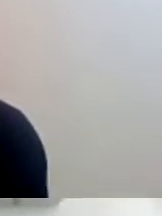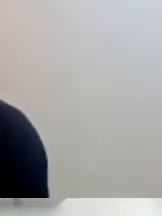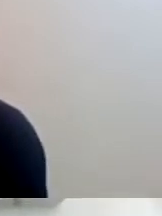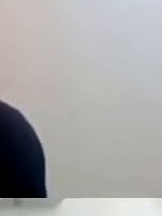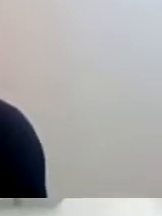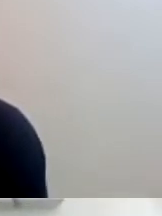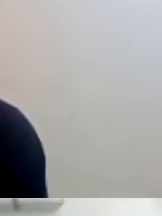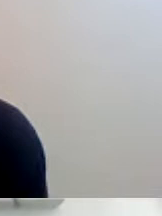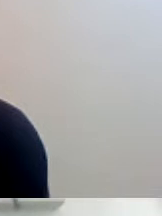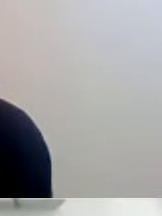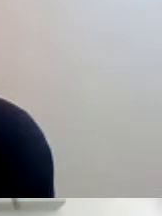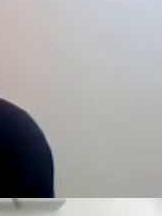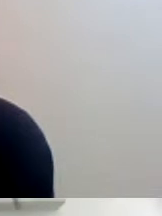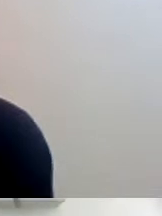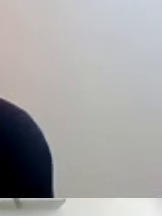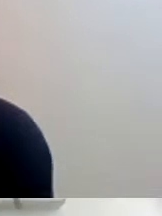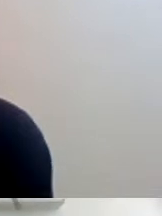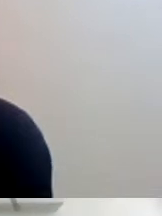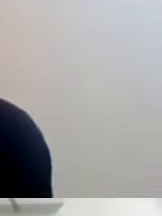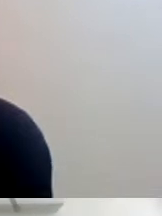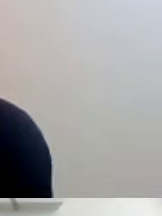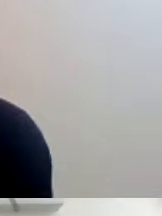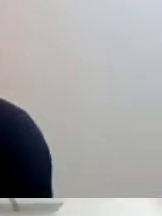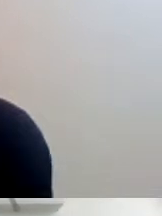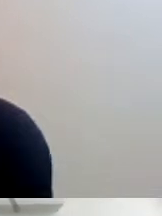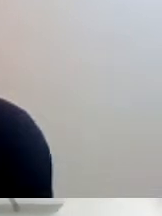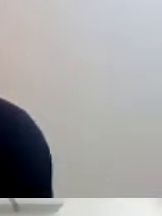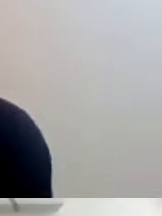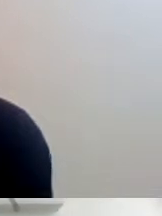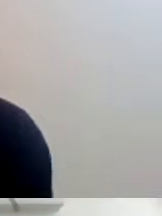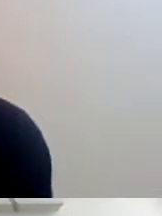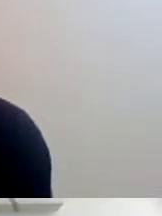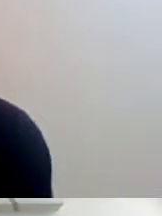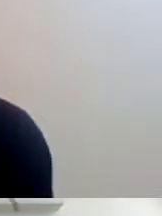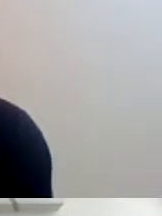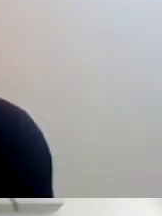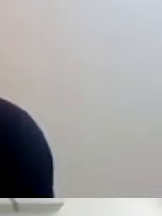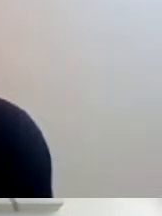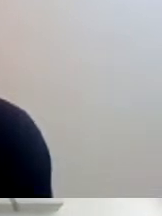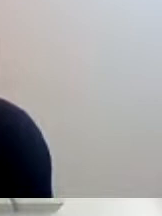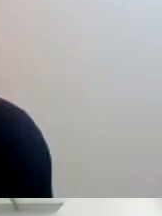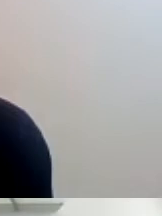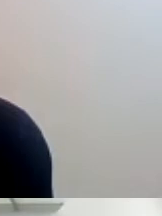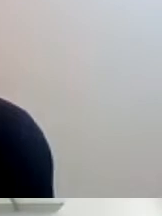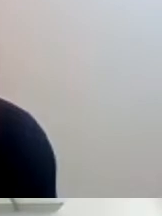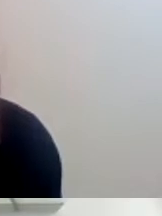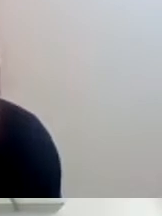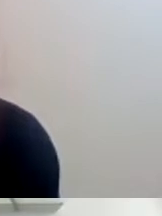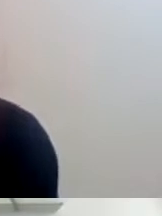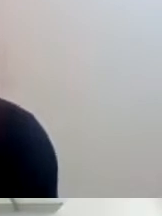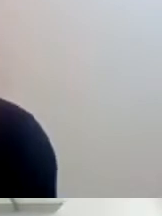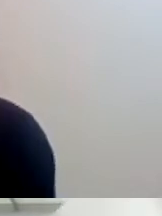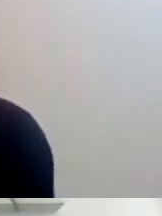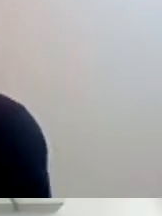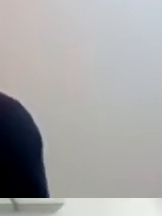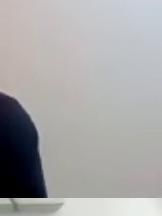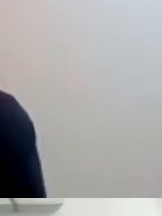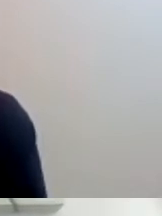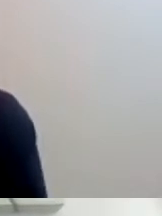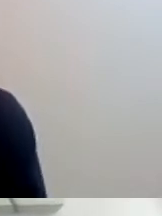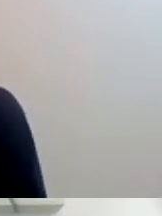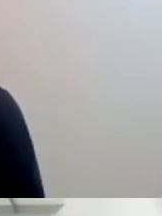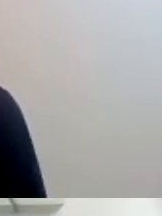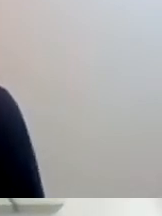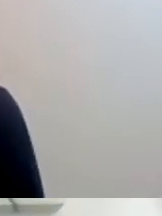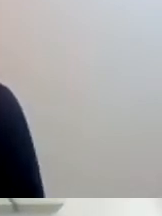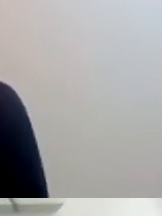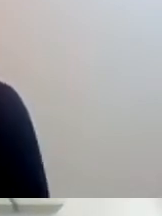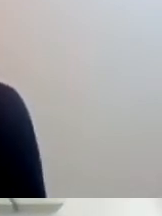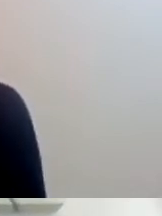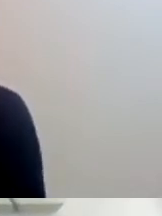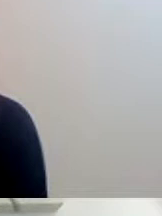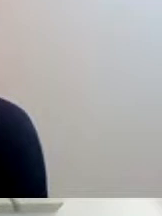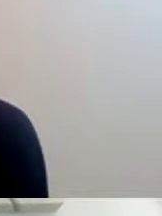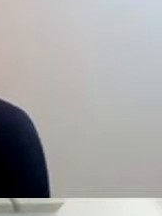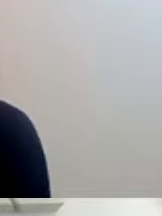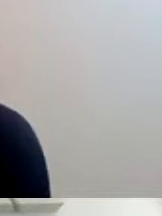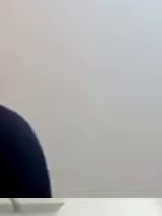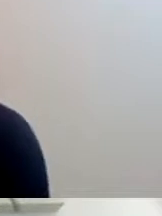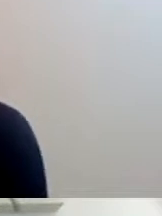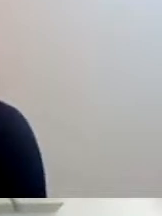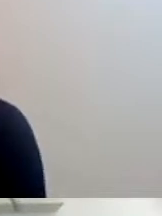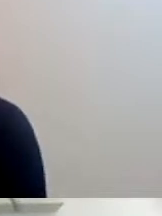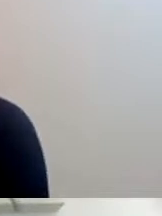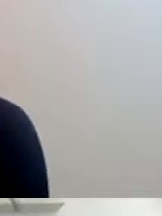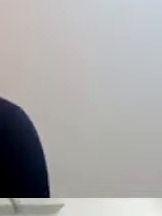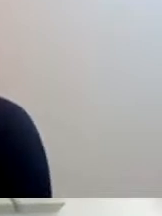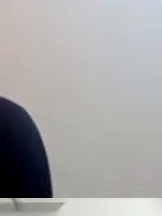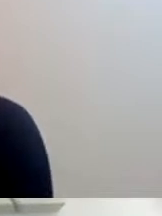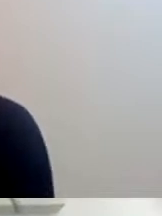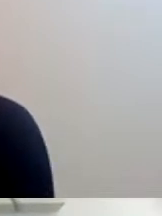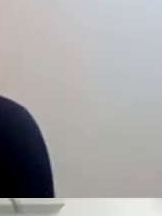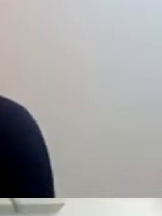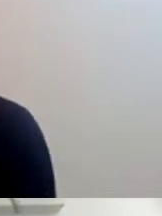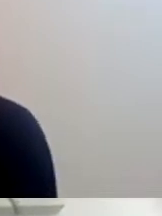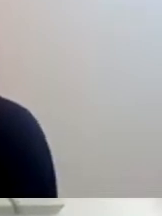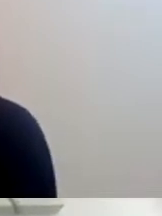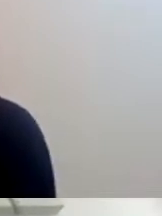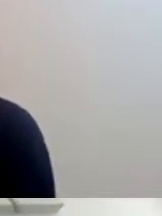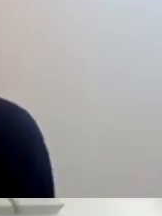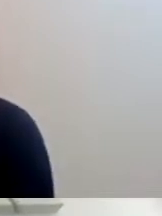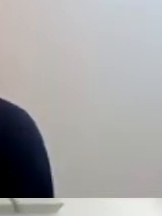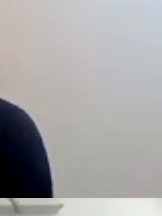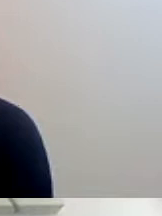income and program participation, the SIP, is probably the best most comprehensive national one, although it's not updated every year. It's updated roughly every four years. And so again, a lot of these are challenging. That same person asked, you know, are there questions